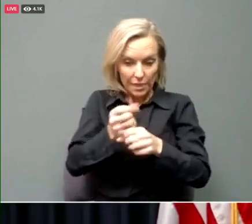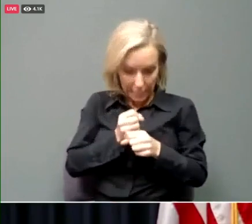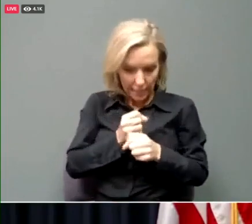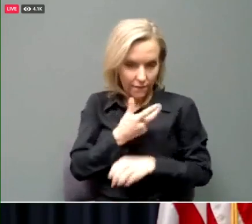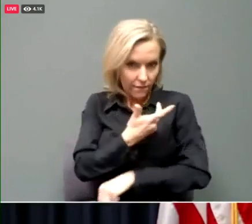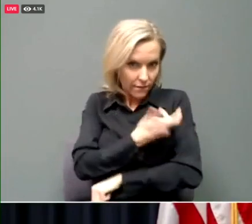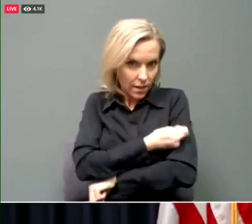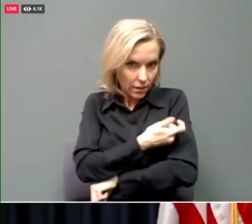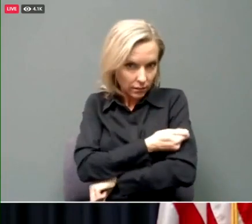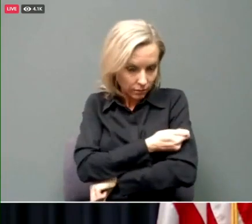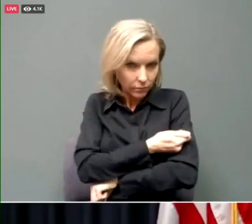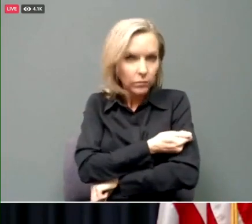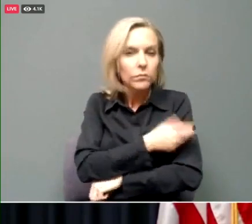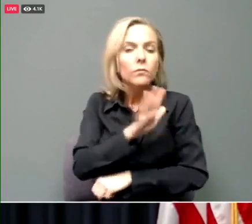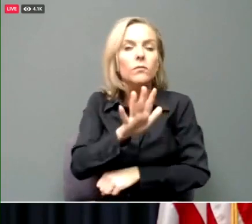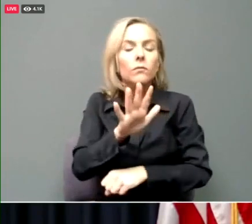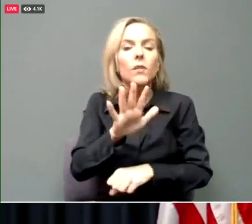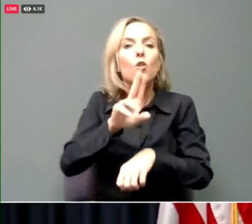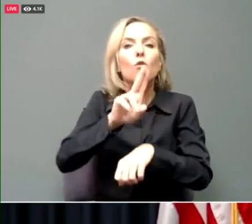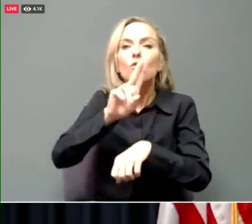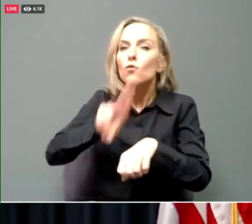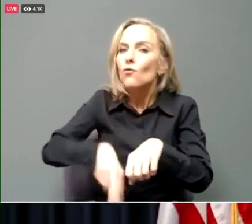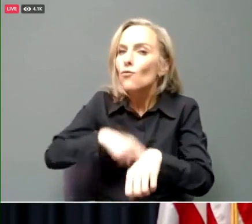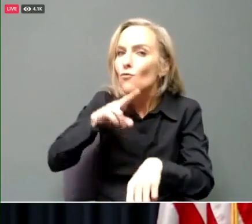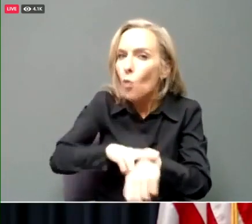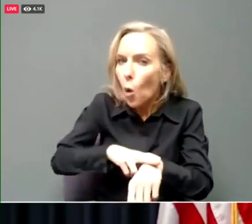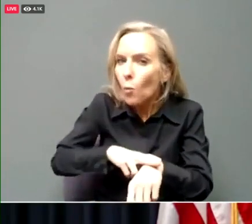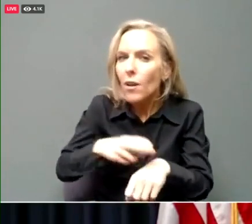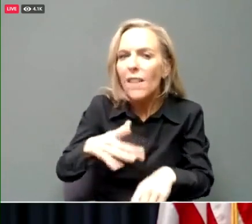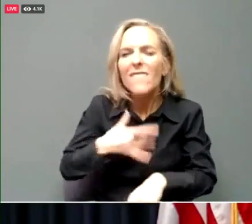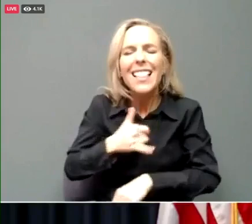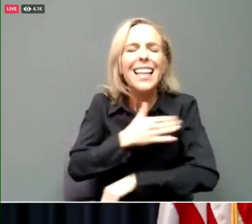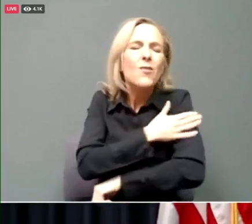it is normal for you to have a sore arm where you got the injection that's